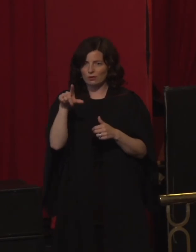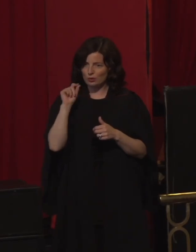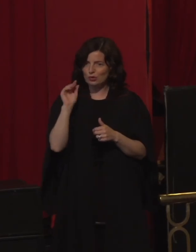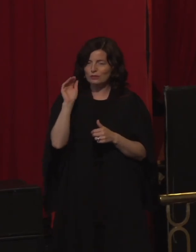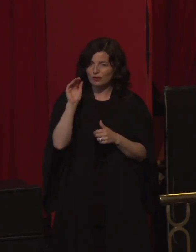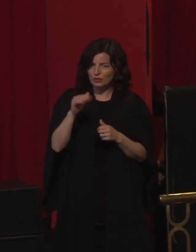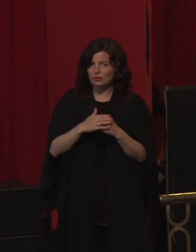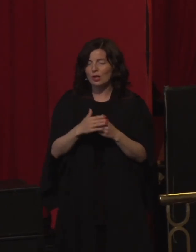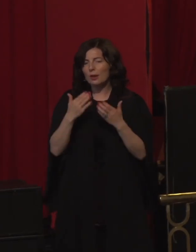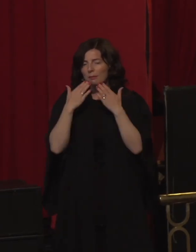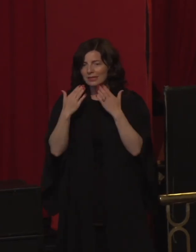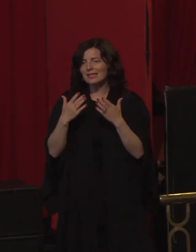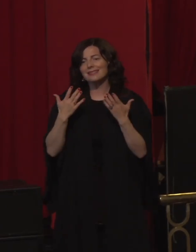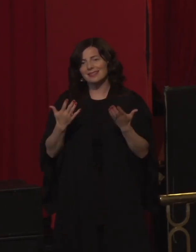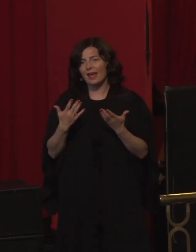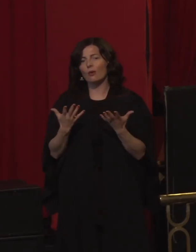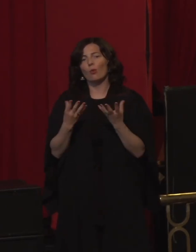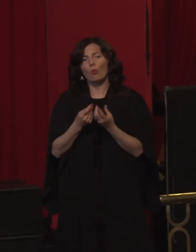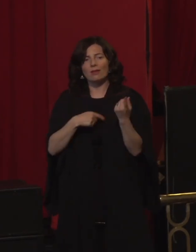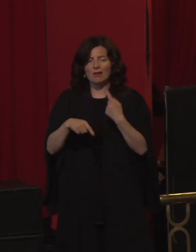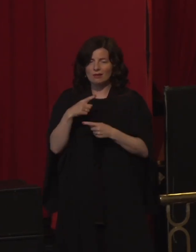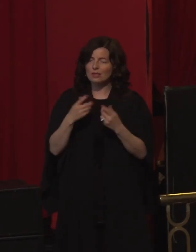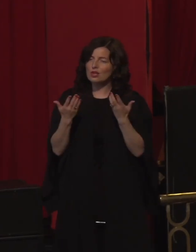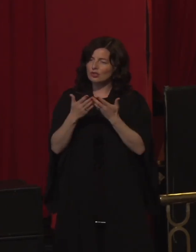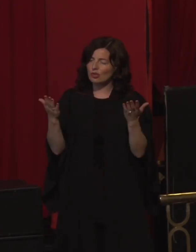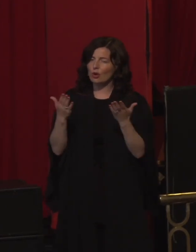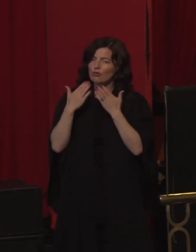so please join us in showing our gratitude for our amazing